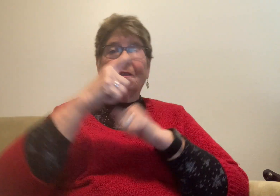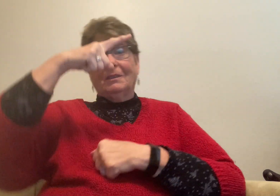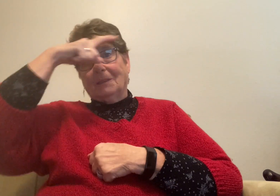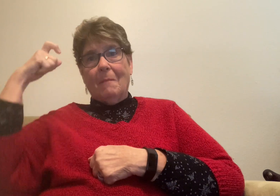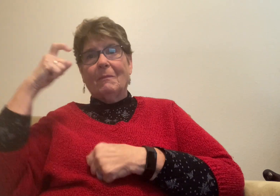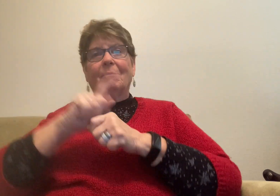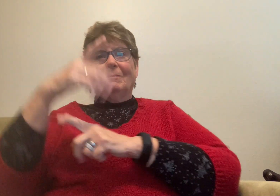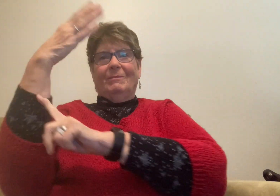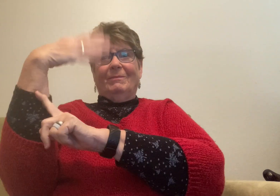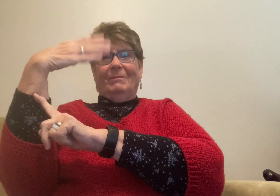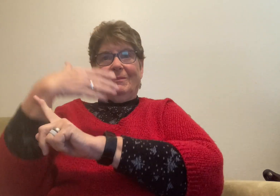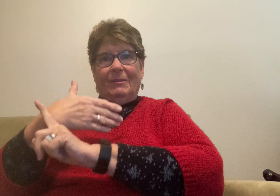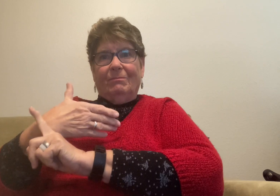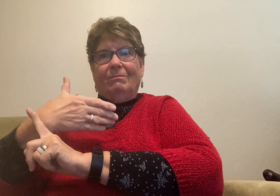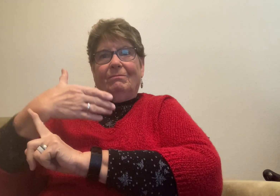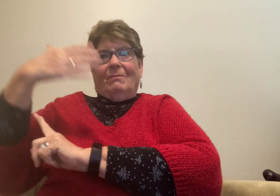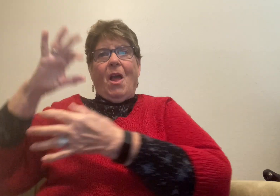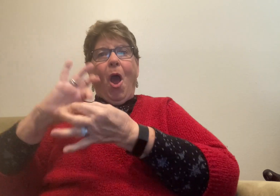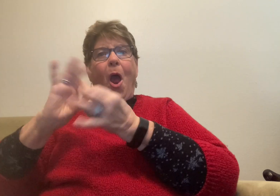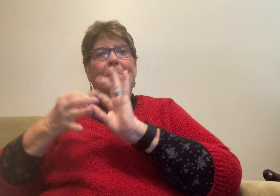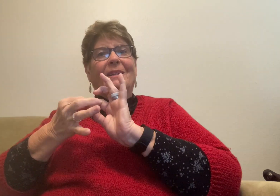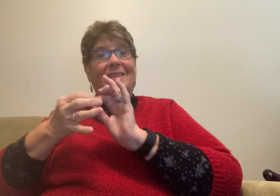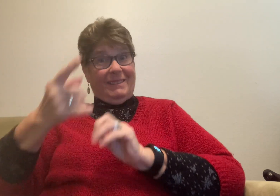restored and be allowed to to raise IOC’s 5 ring flag.